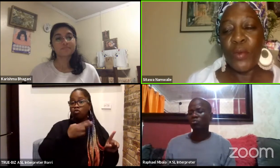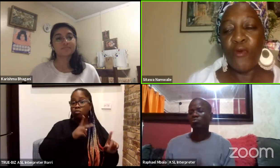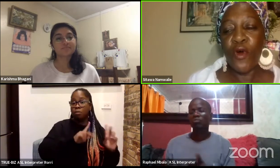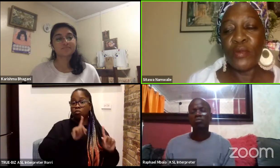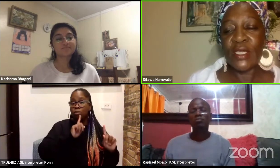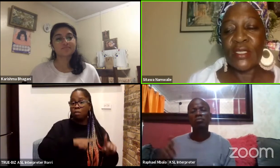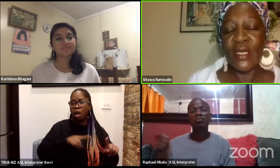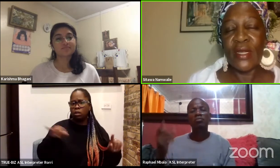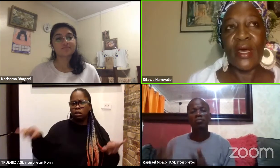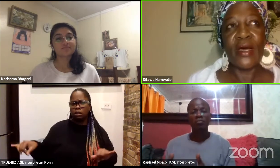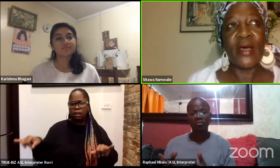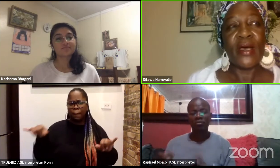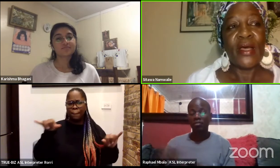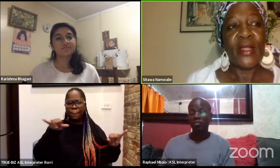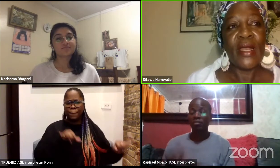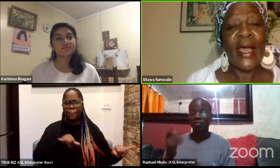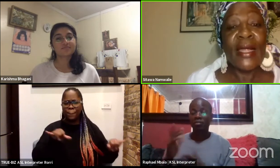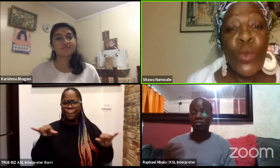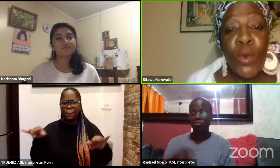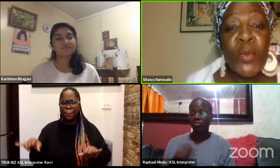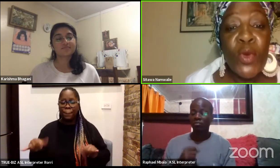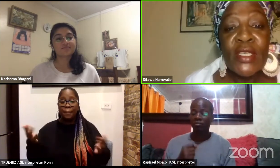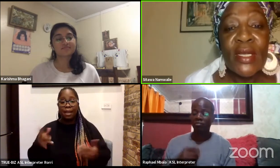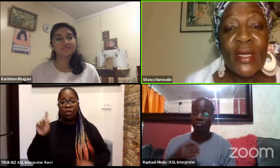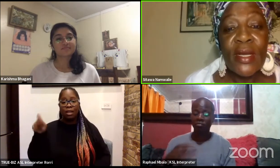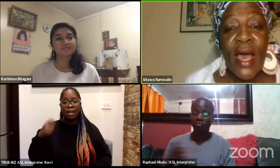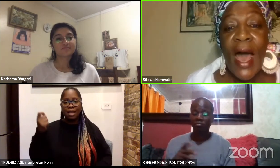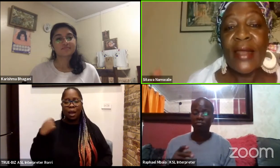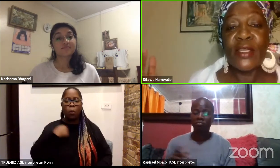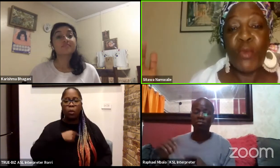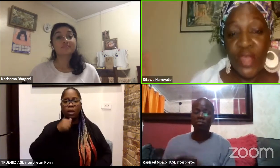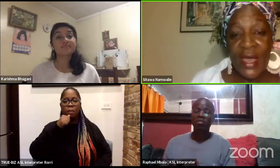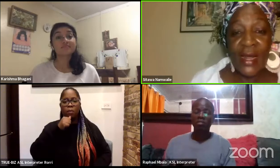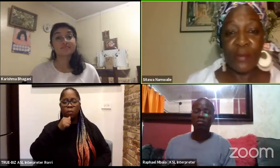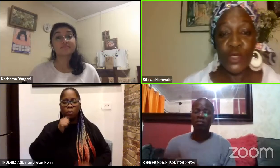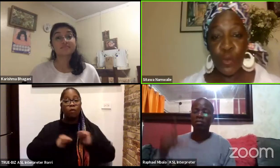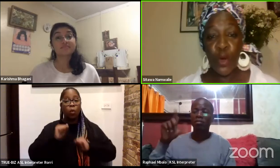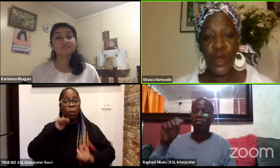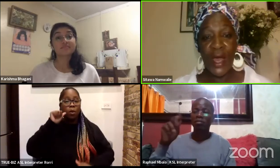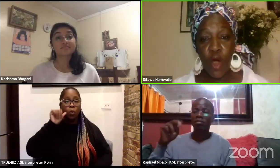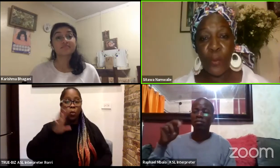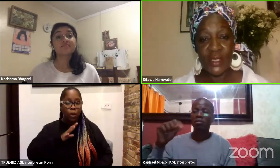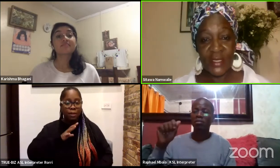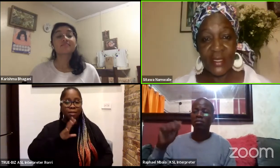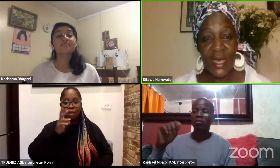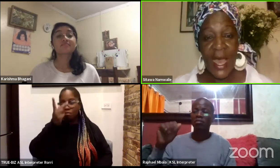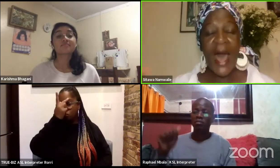we performed in a Langata Women Prison and Muthaiga Club, two polar opposites